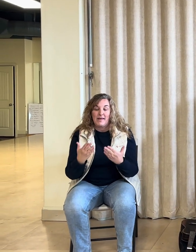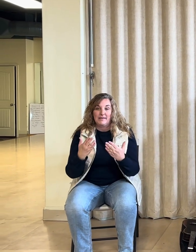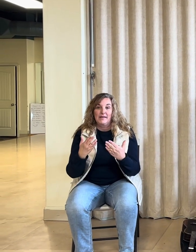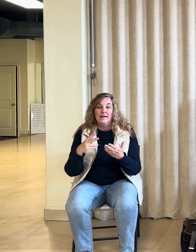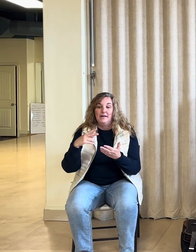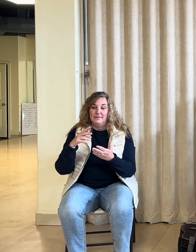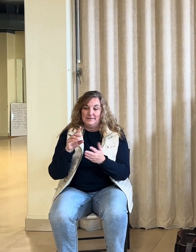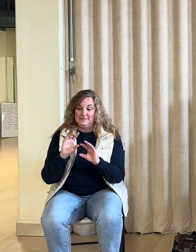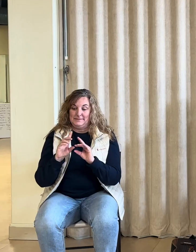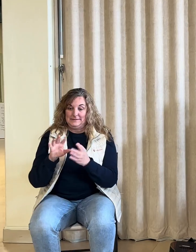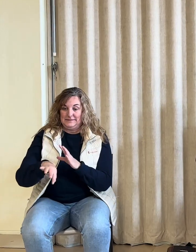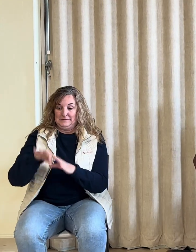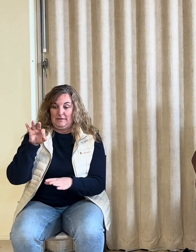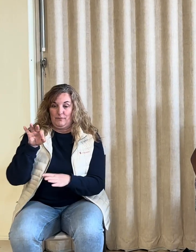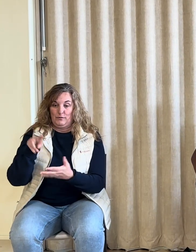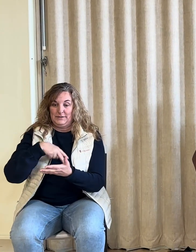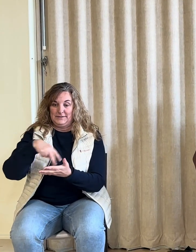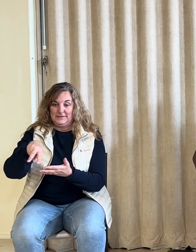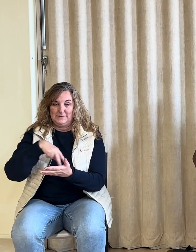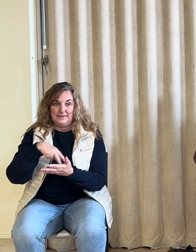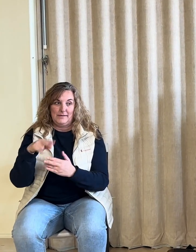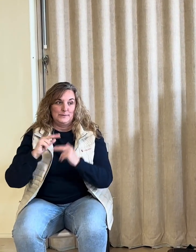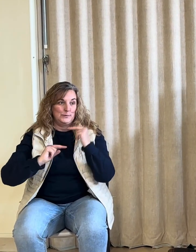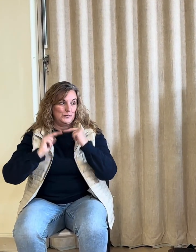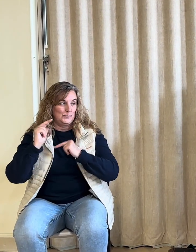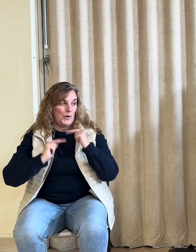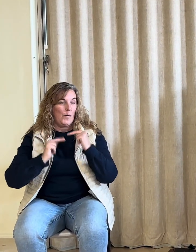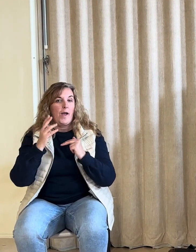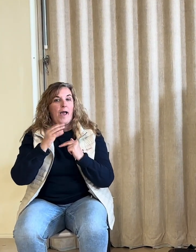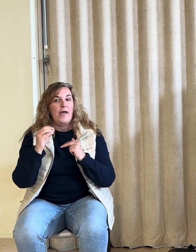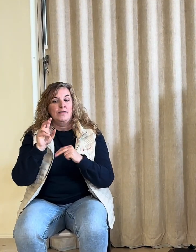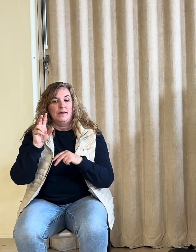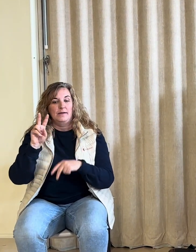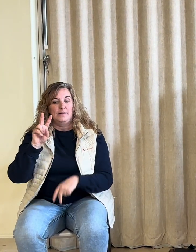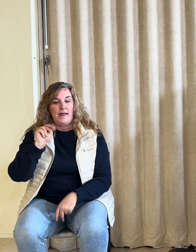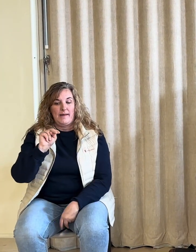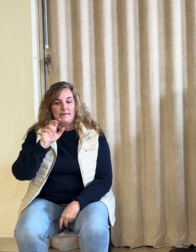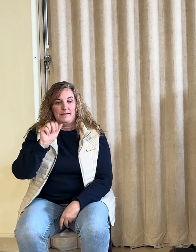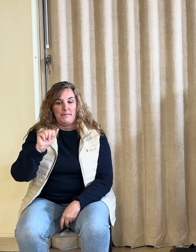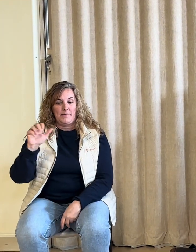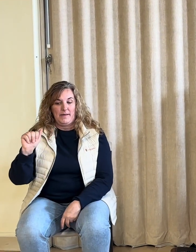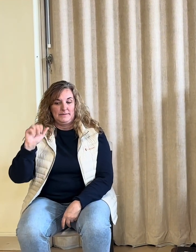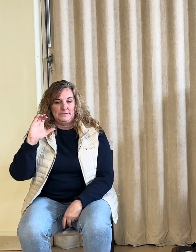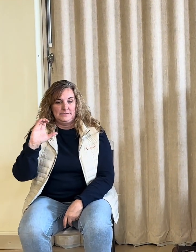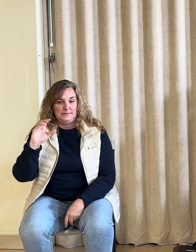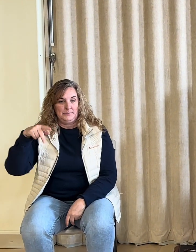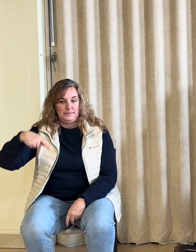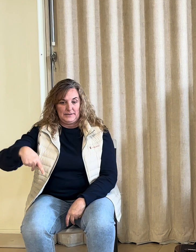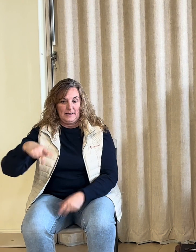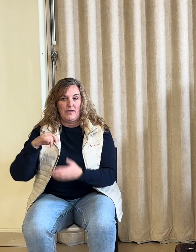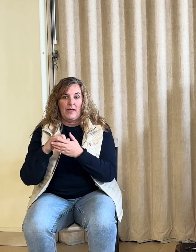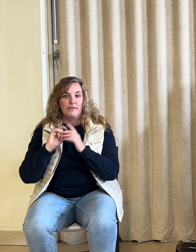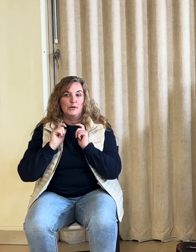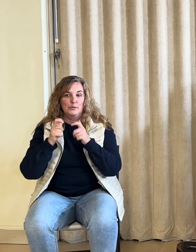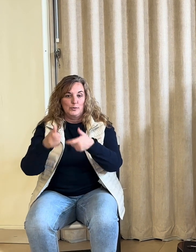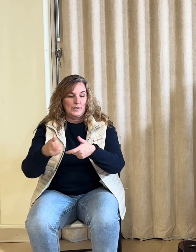School, and the NAACP for the donations of the crayons that we have today with